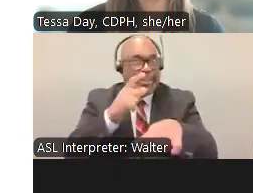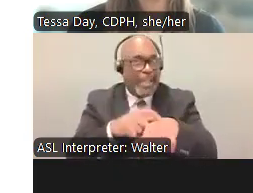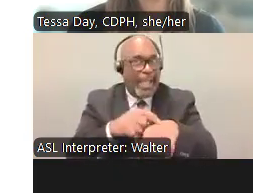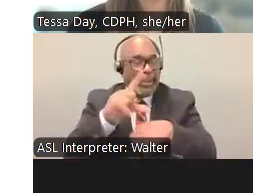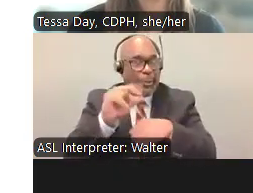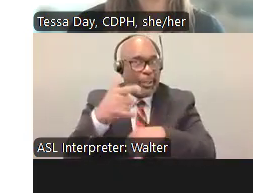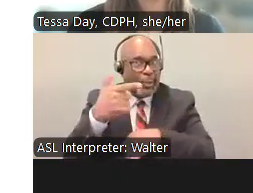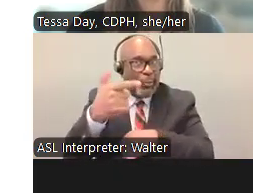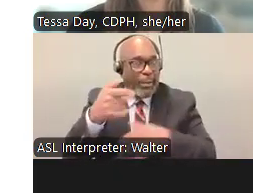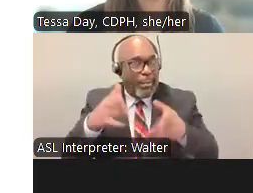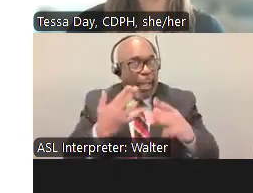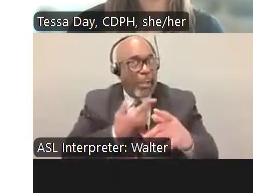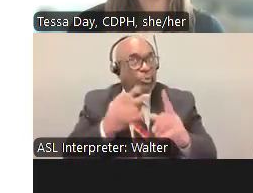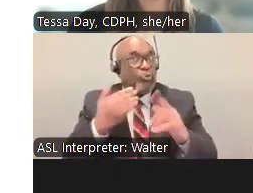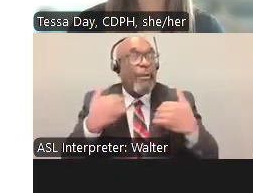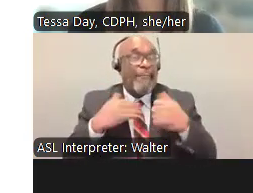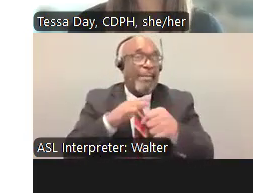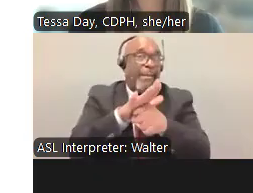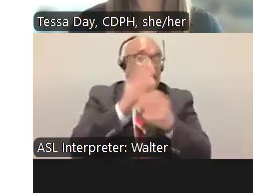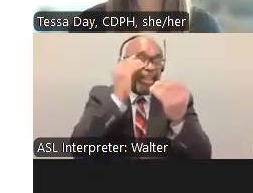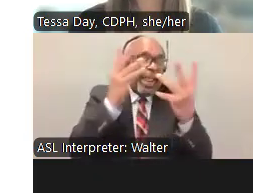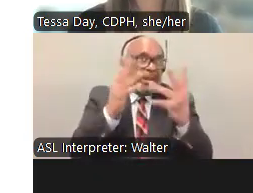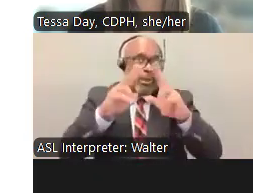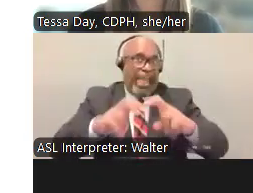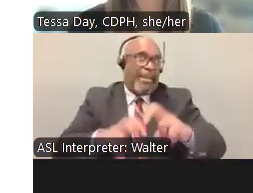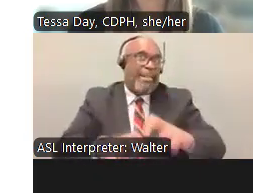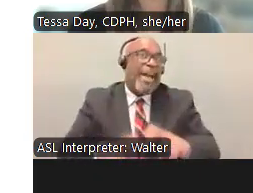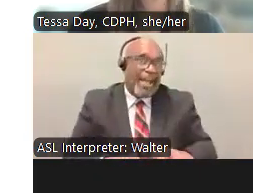13:19:45 allowed us to have enough data 13:19:49 to analyze at this point.